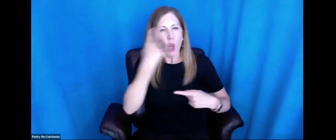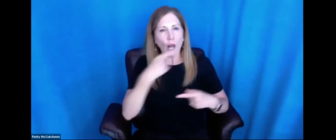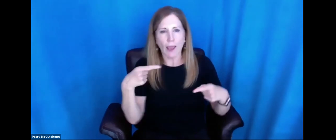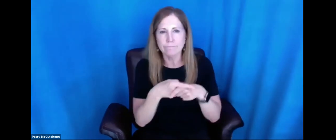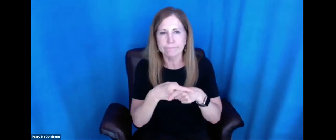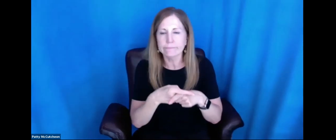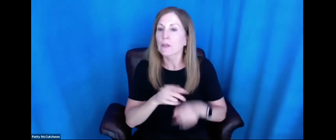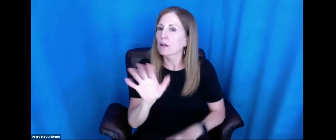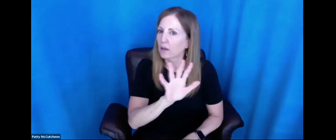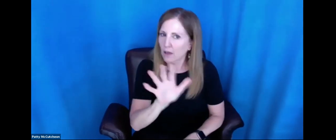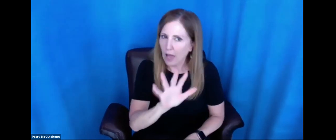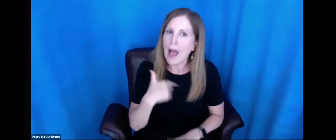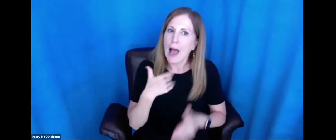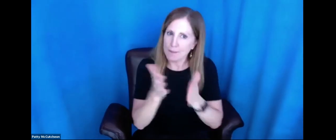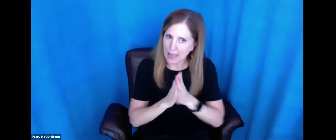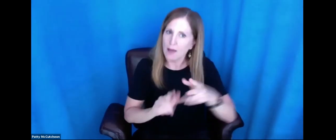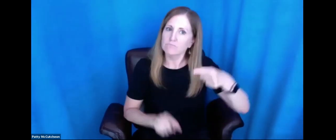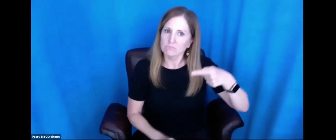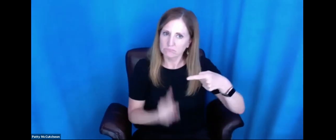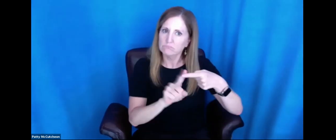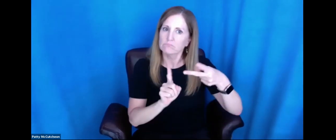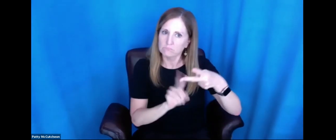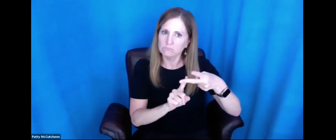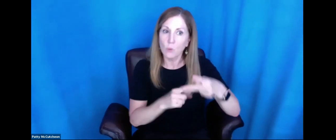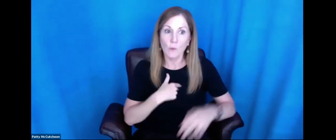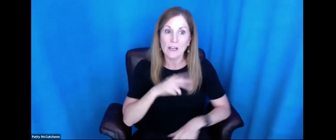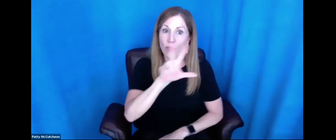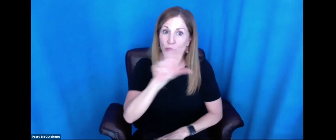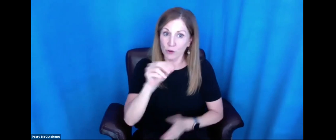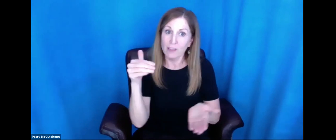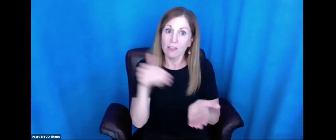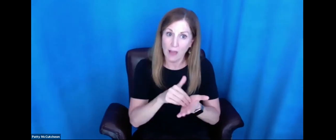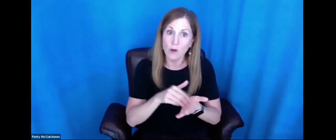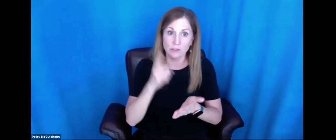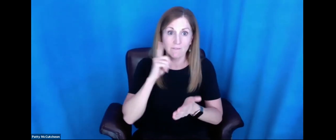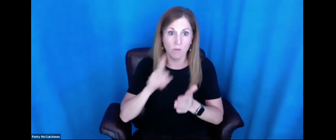they are both true. We need 30,000 people to run an election. That's no question.